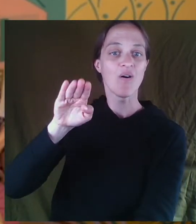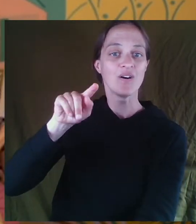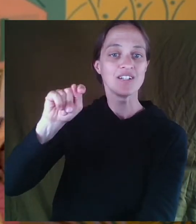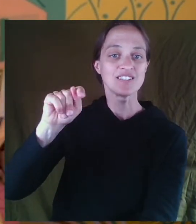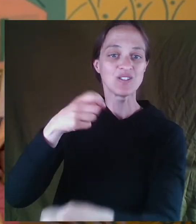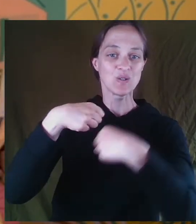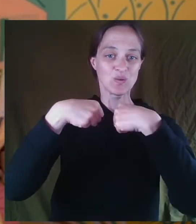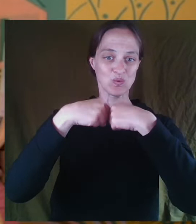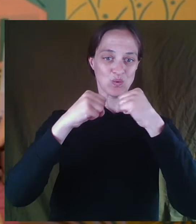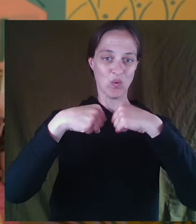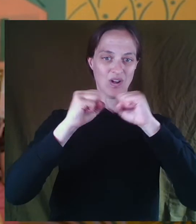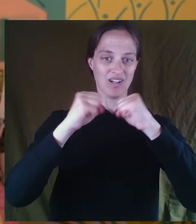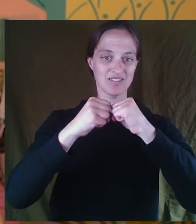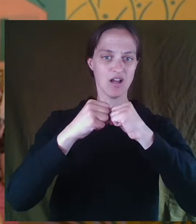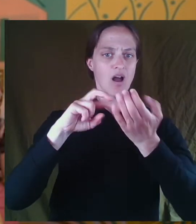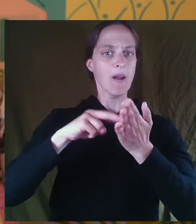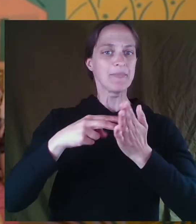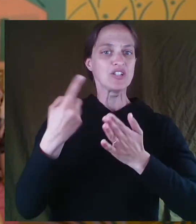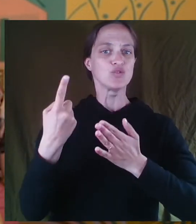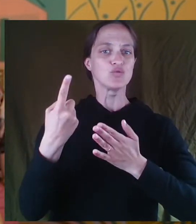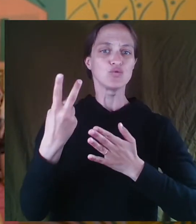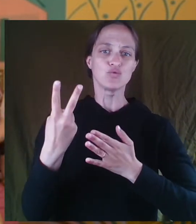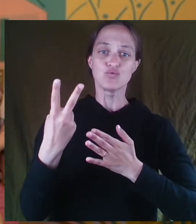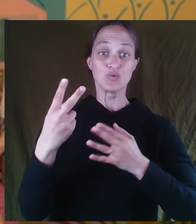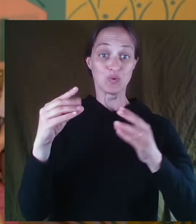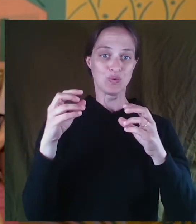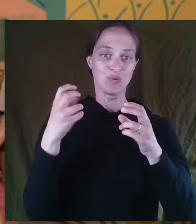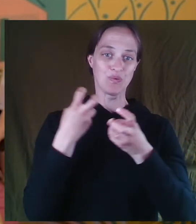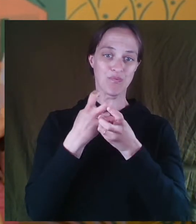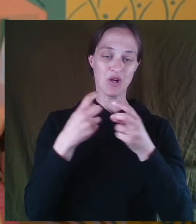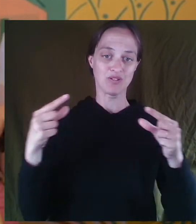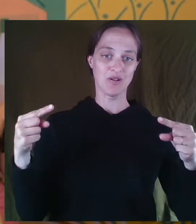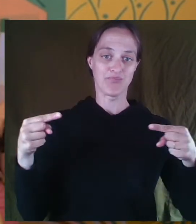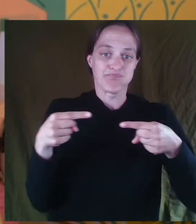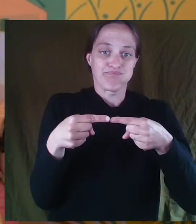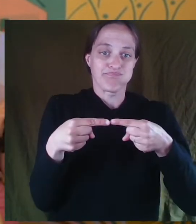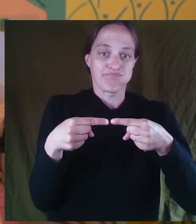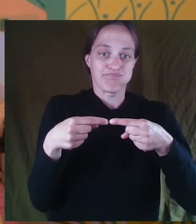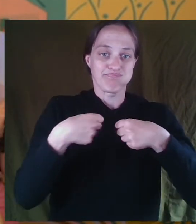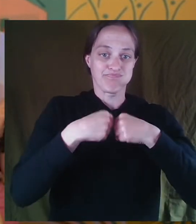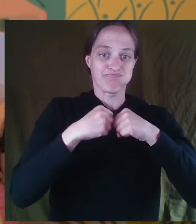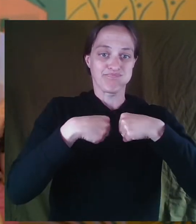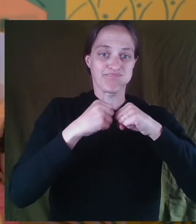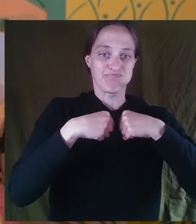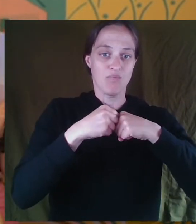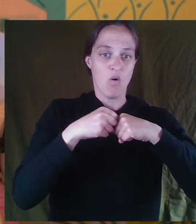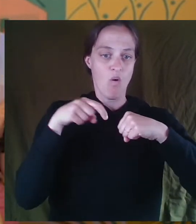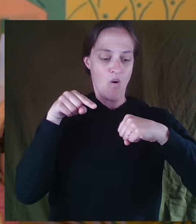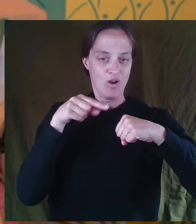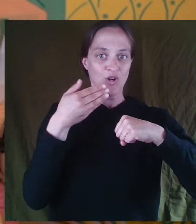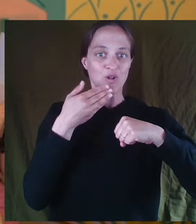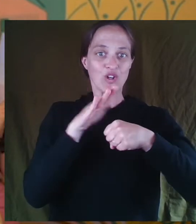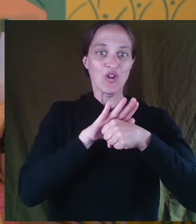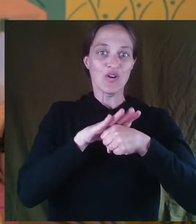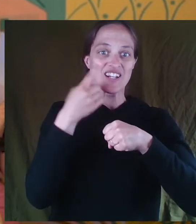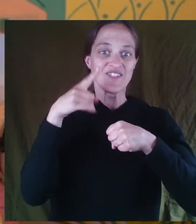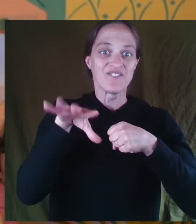A joint is a place where two bones meet. A joint is a good place to see how muscles work.